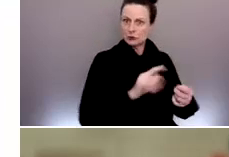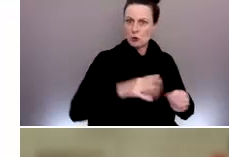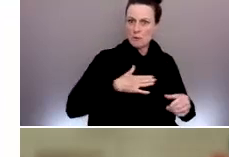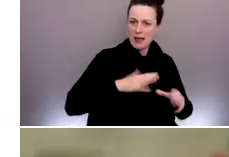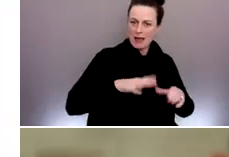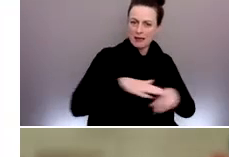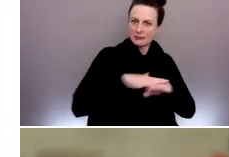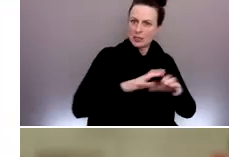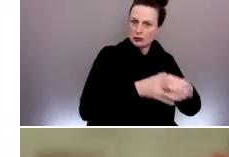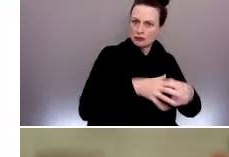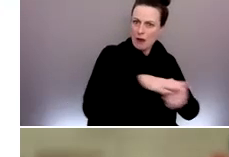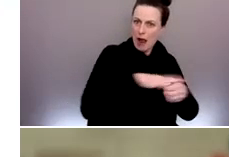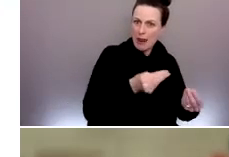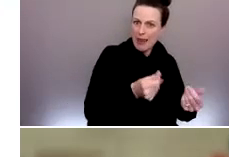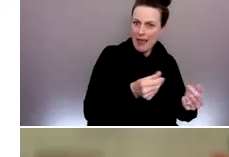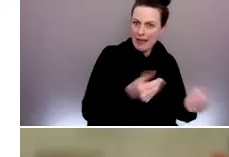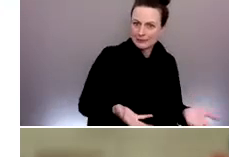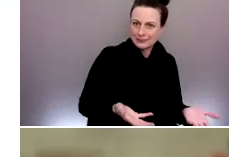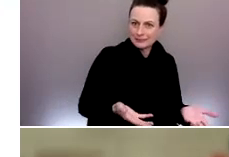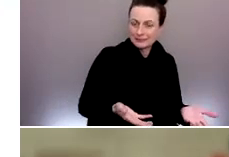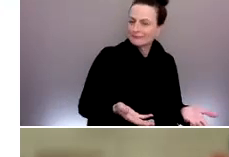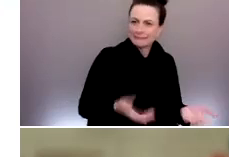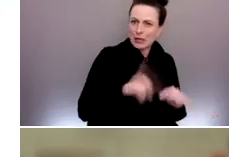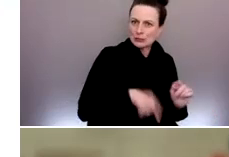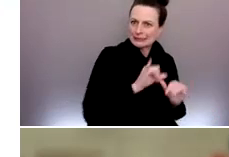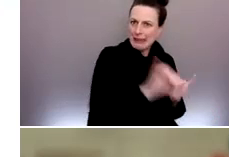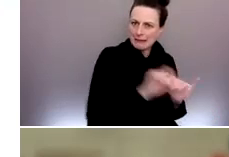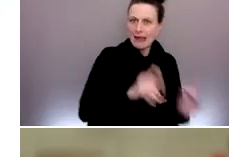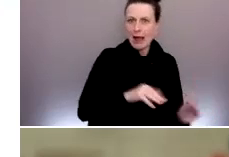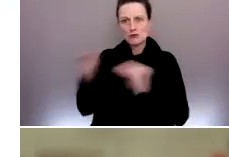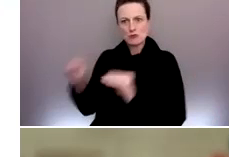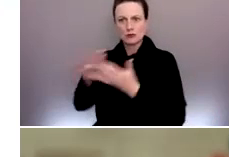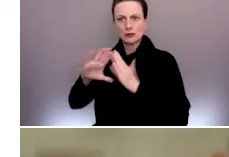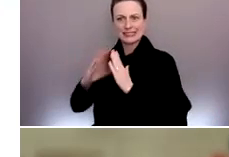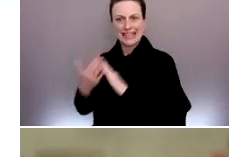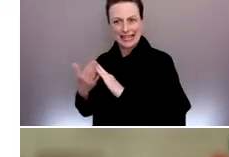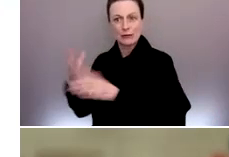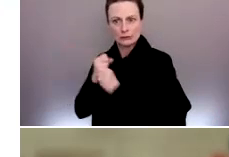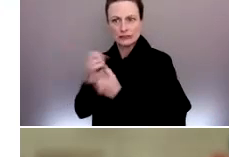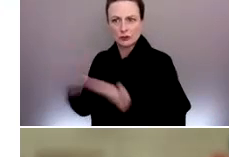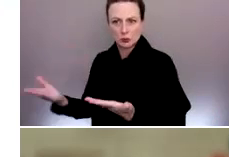In order for that to happen, I had to move to the city, to receive these resources. I